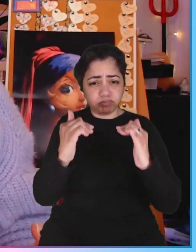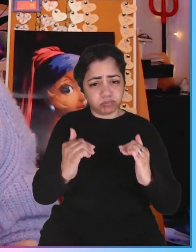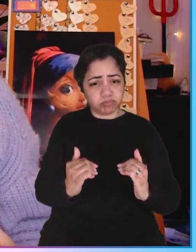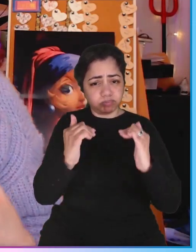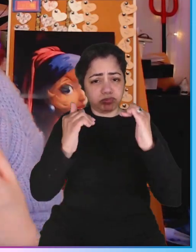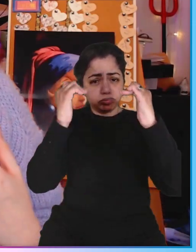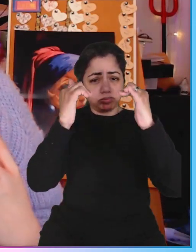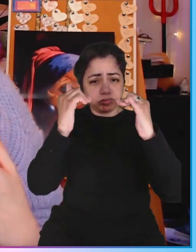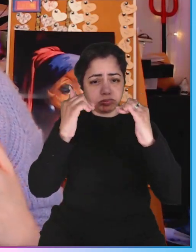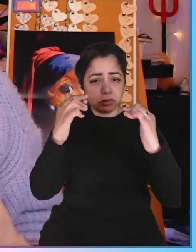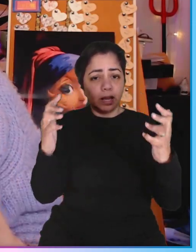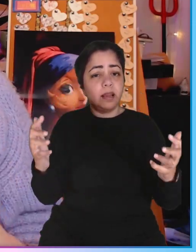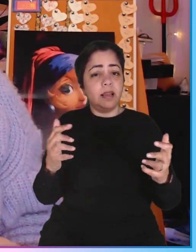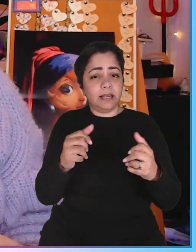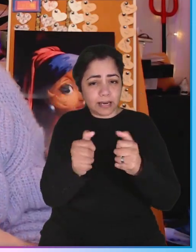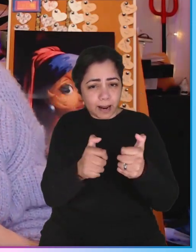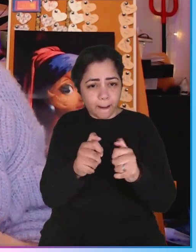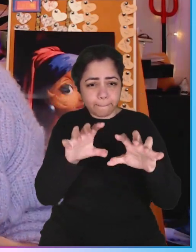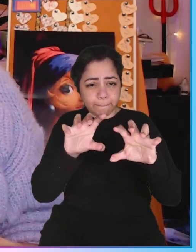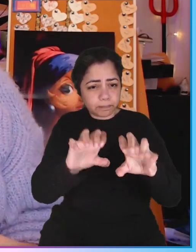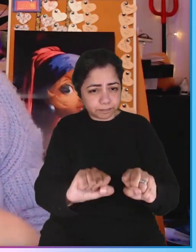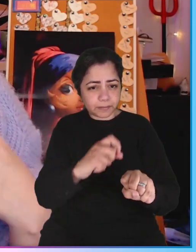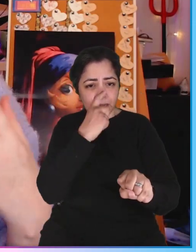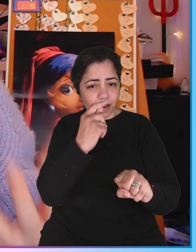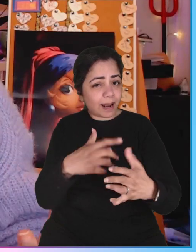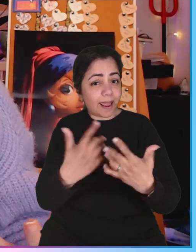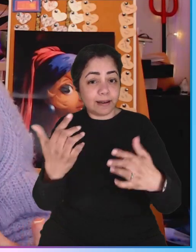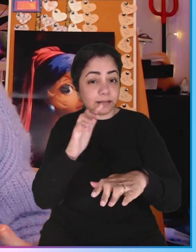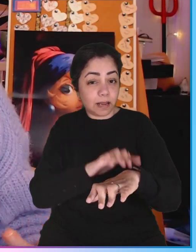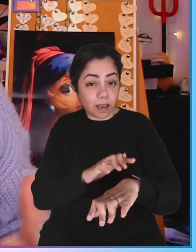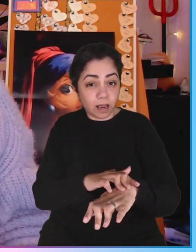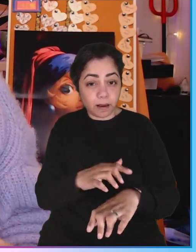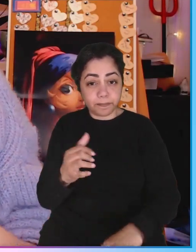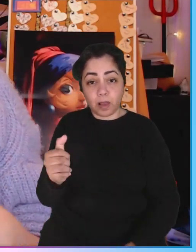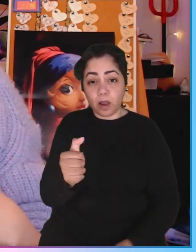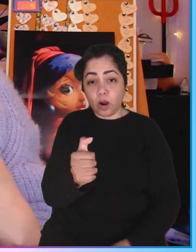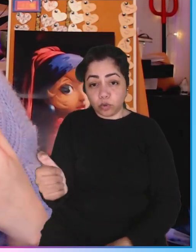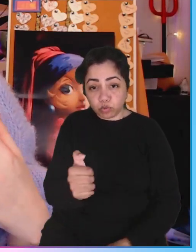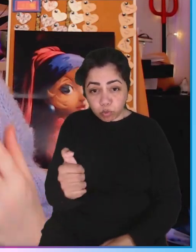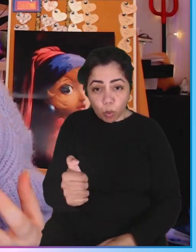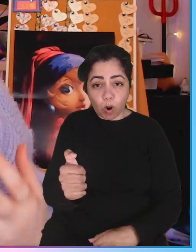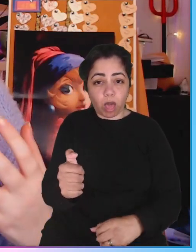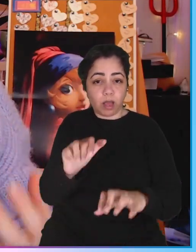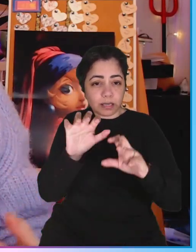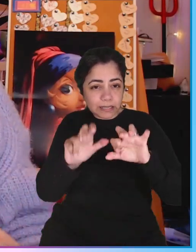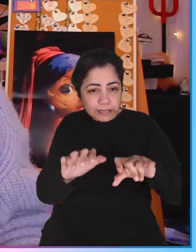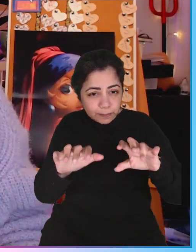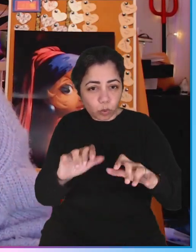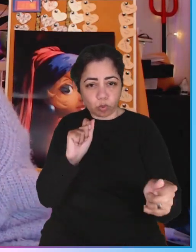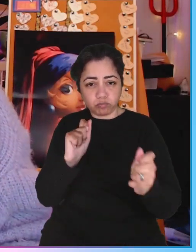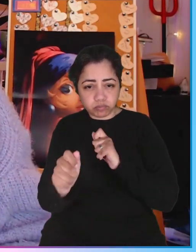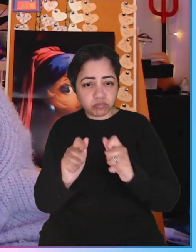or the ability to switch between a controller or a keyboard, or just good tutorials in game.